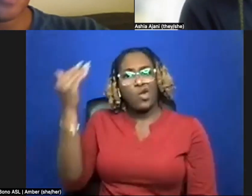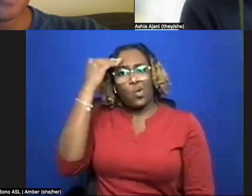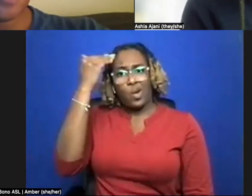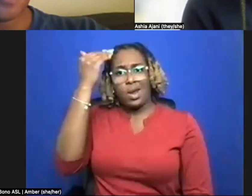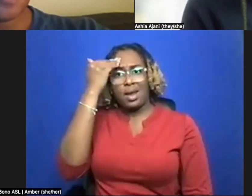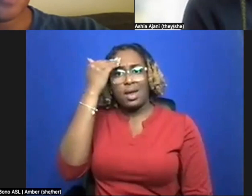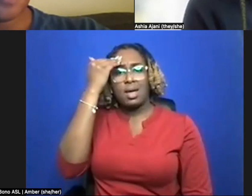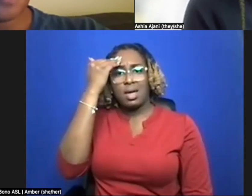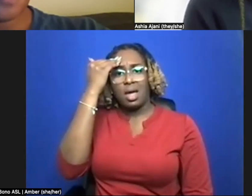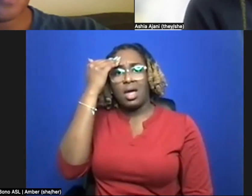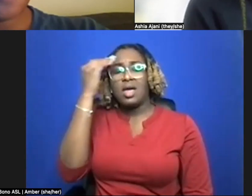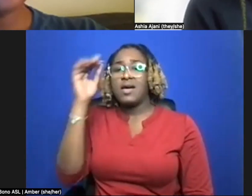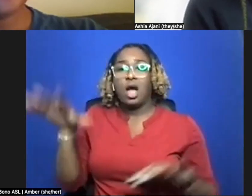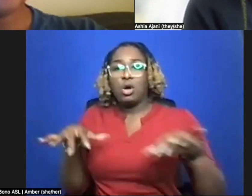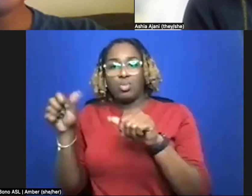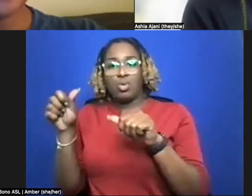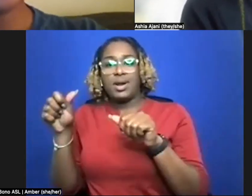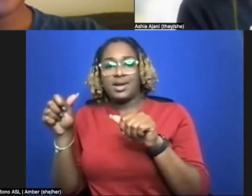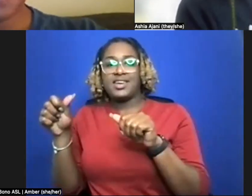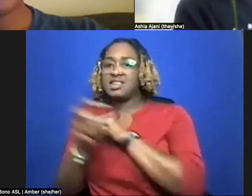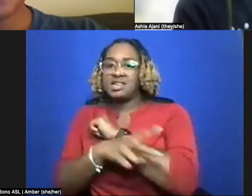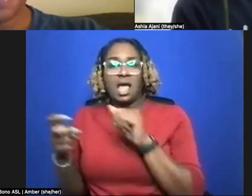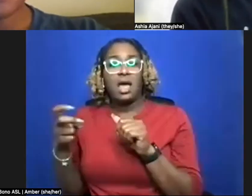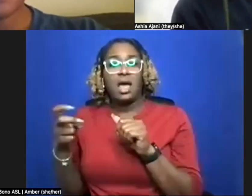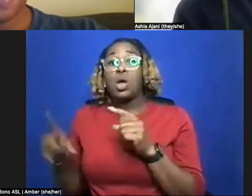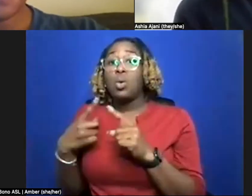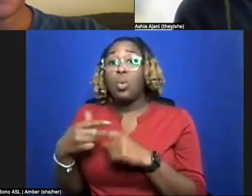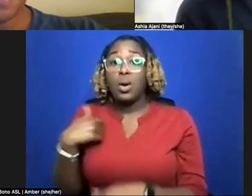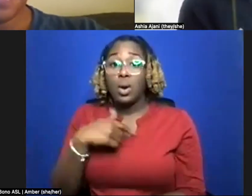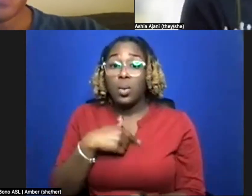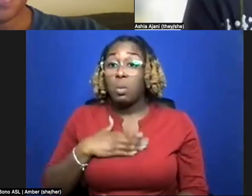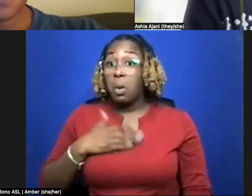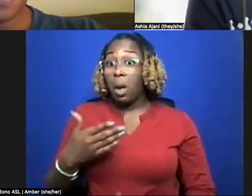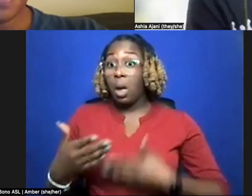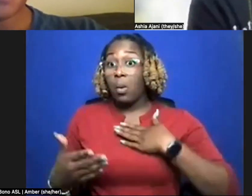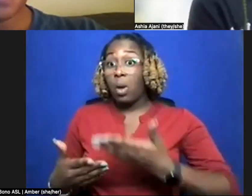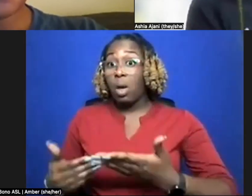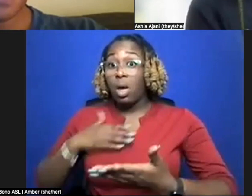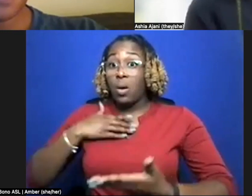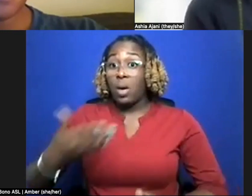appropriated and taken and when we're like too willing and too giving with like, the magic or